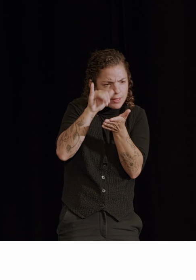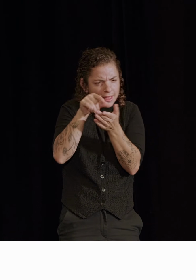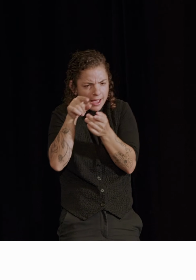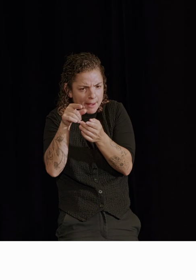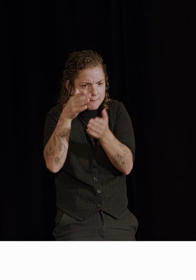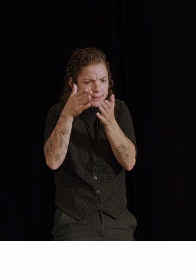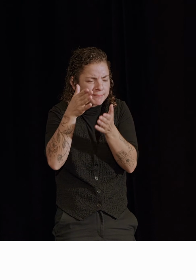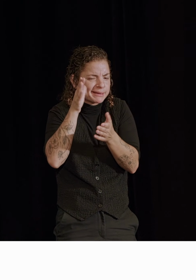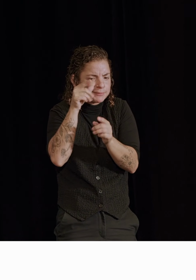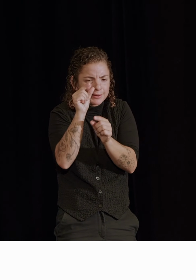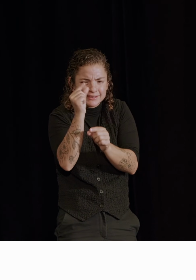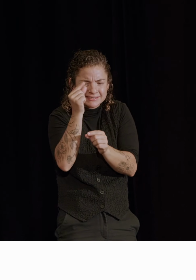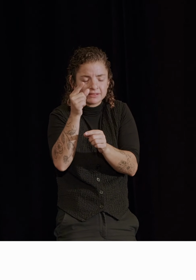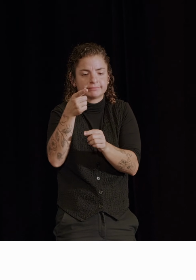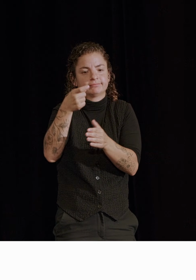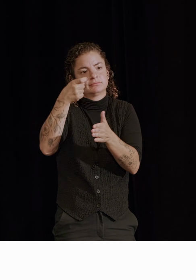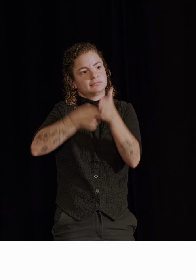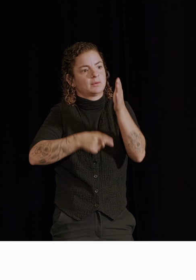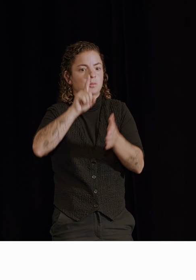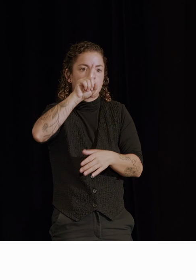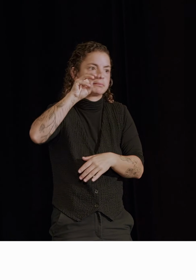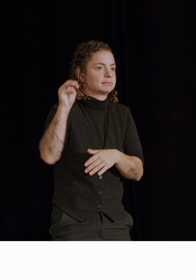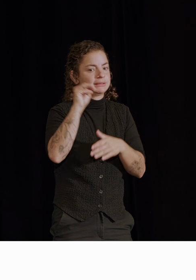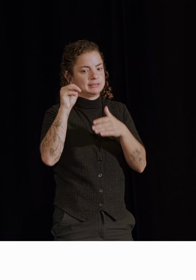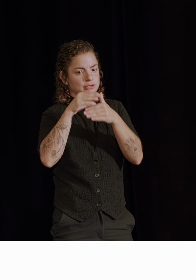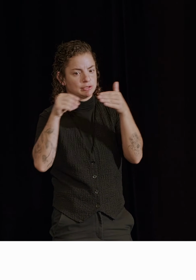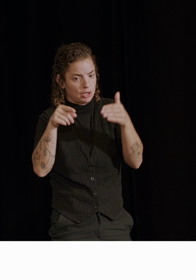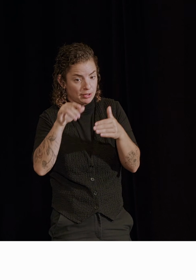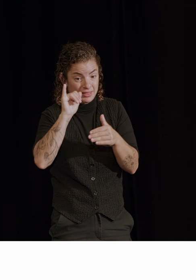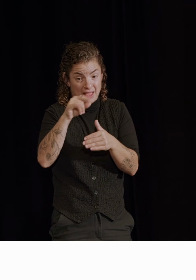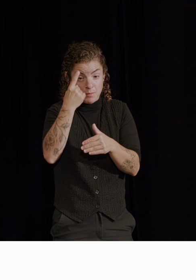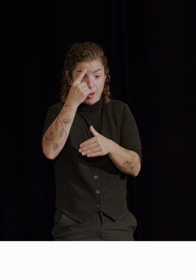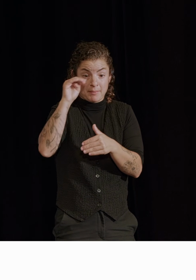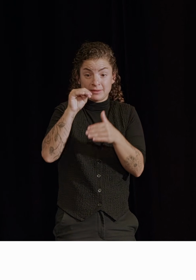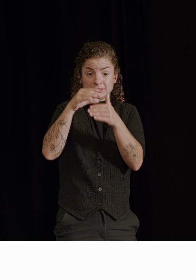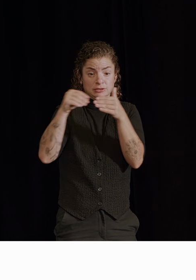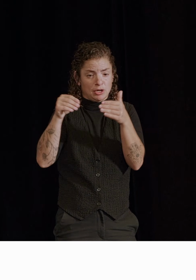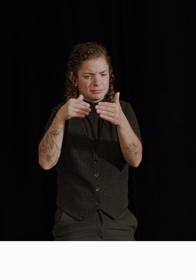whether I push a million parts through it or a thousand parts through it. What that means